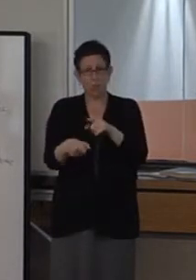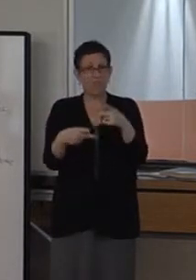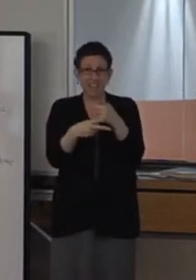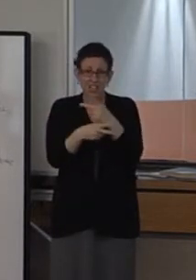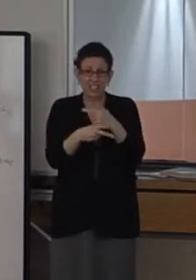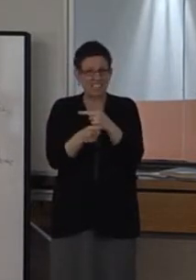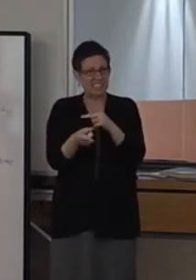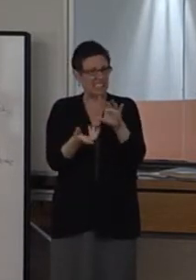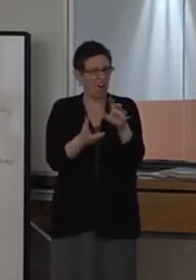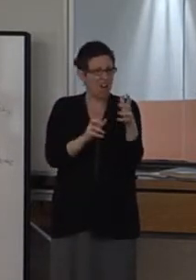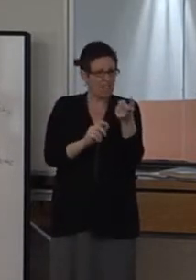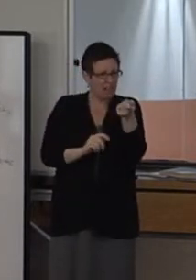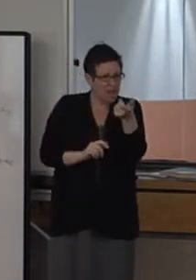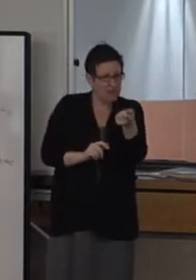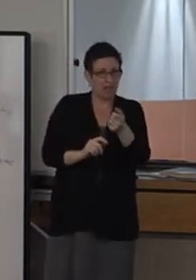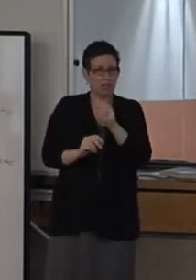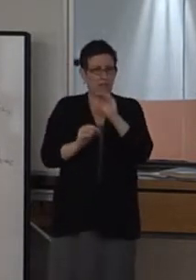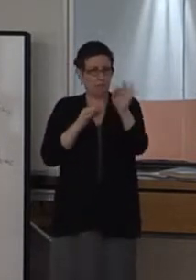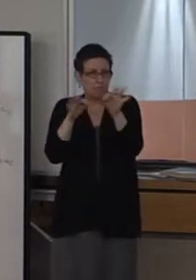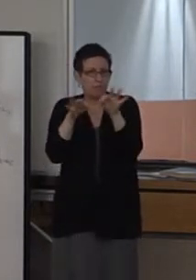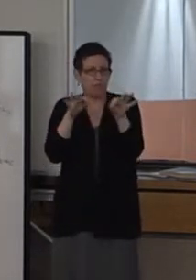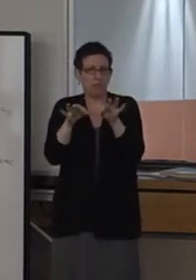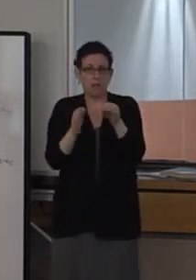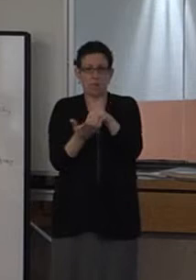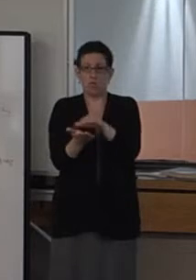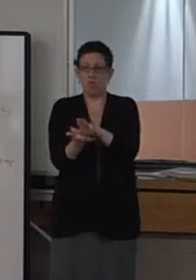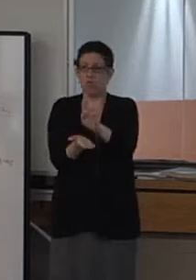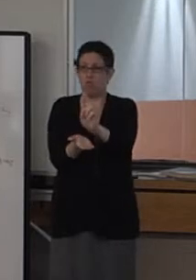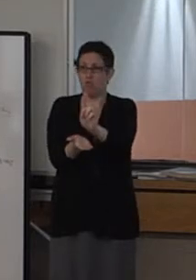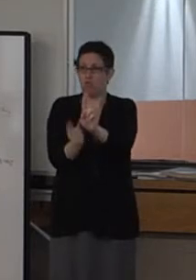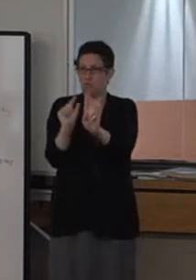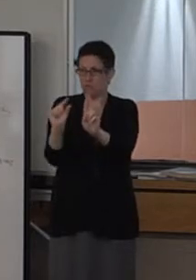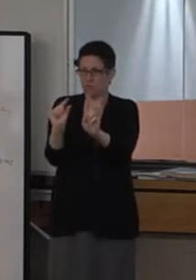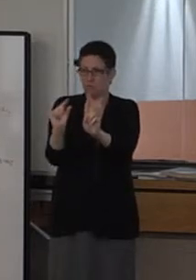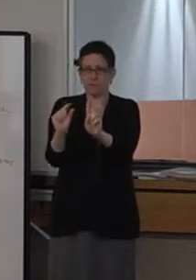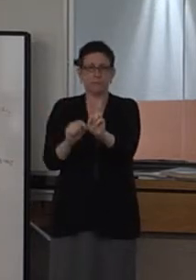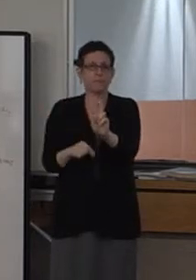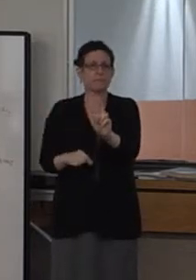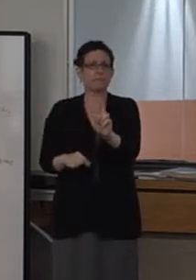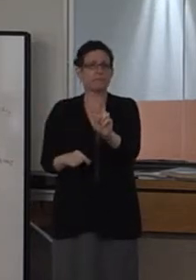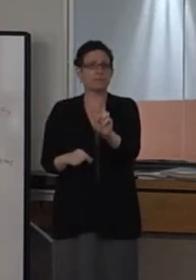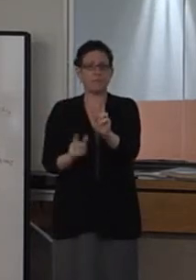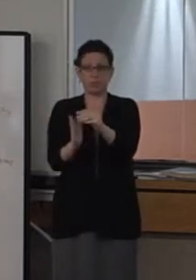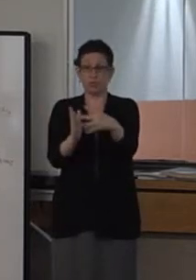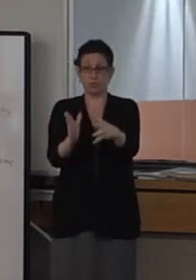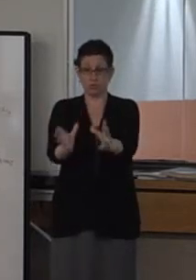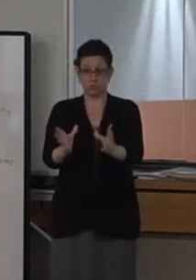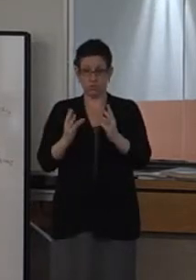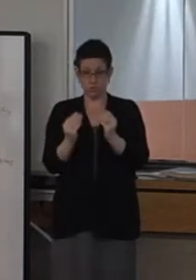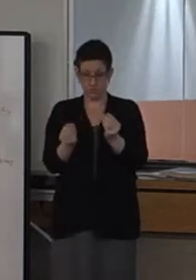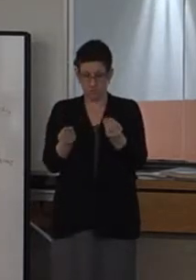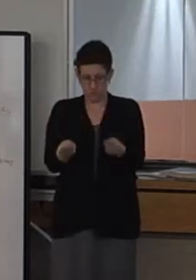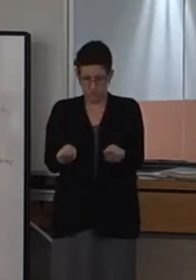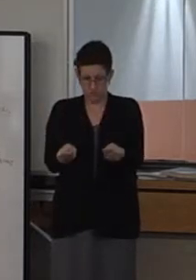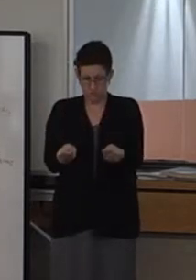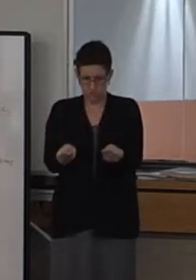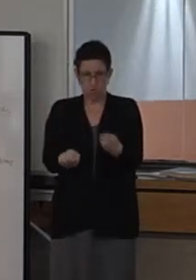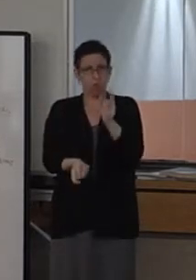and I give it back to them with and “R” on it and it’s their job to go and make the revisions on the lab report.